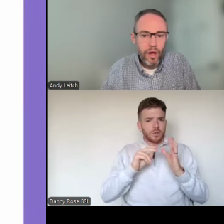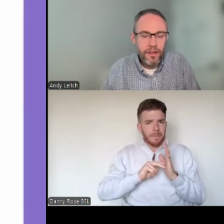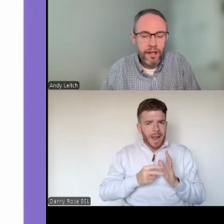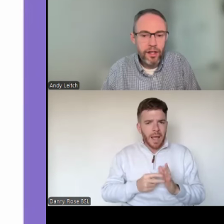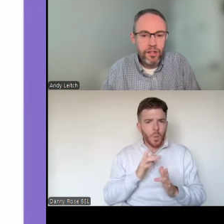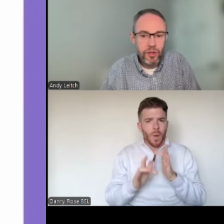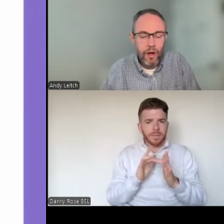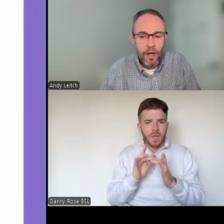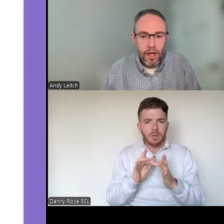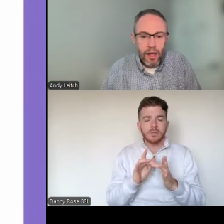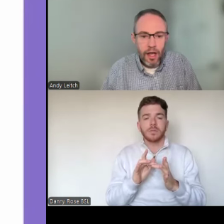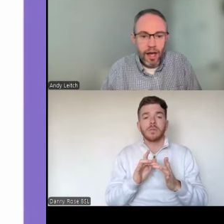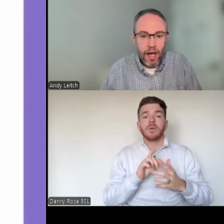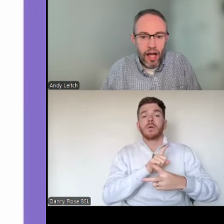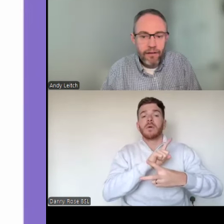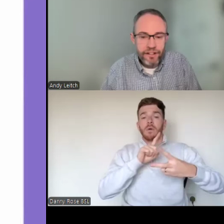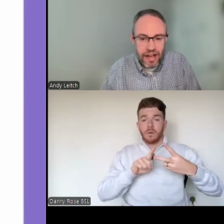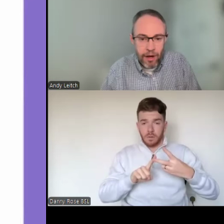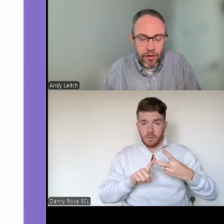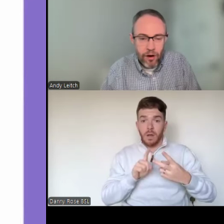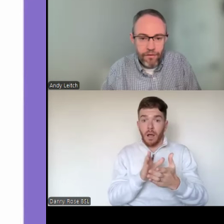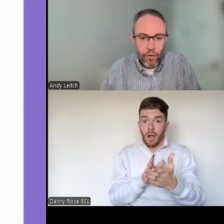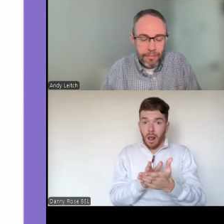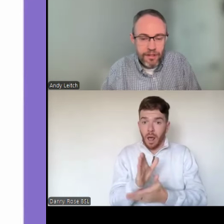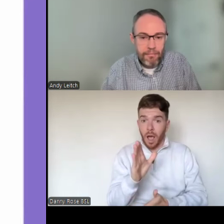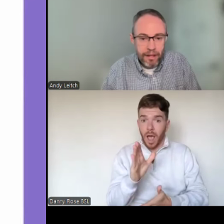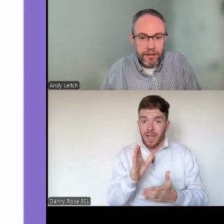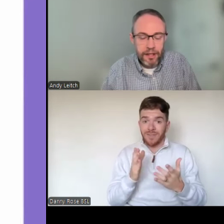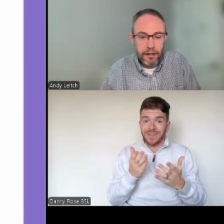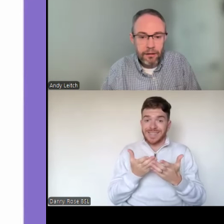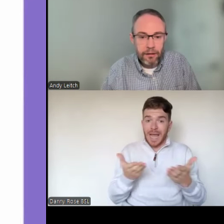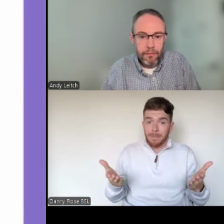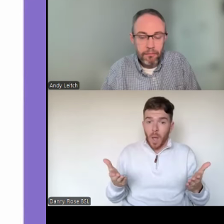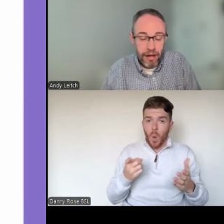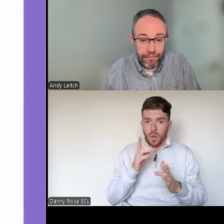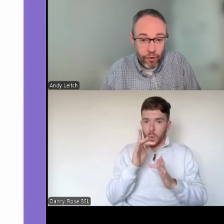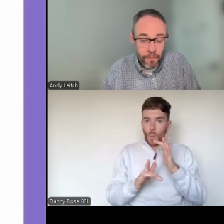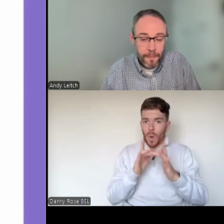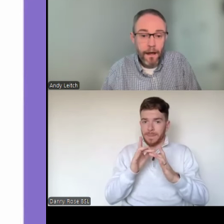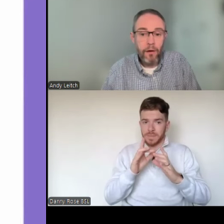We are then going to do a live demo of a website building platform.